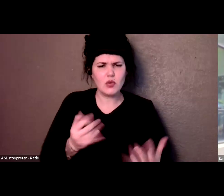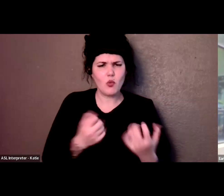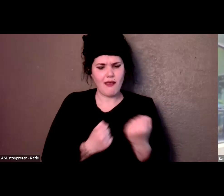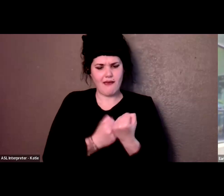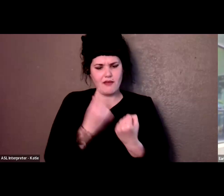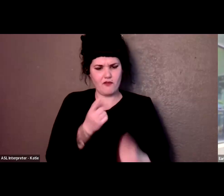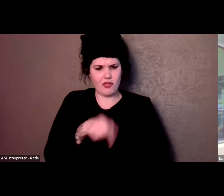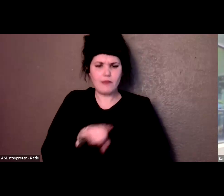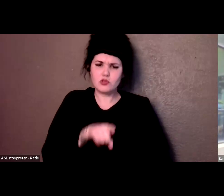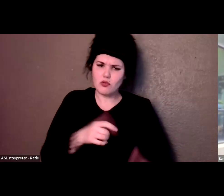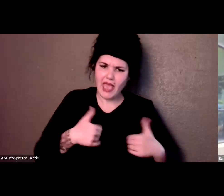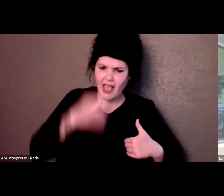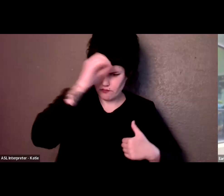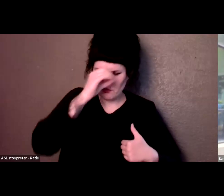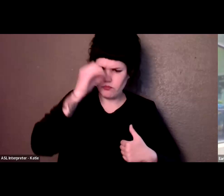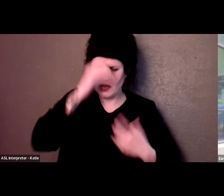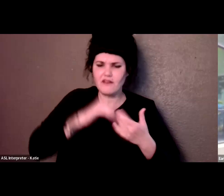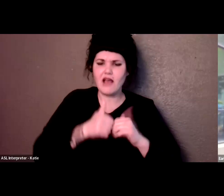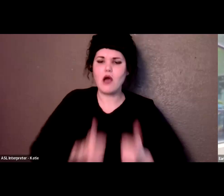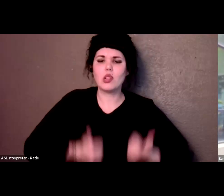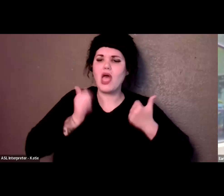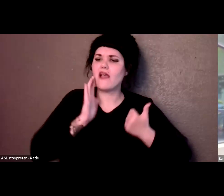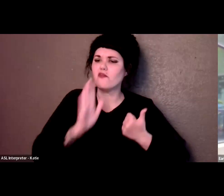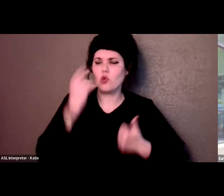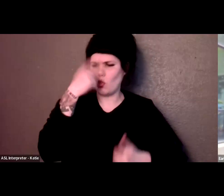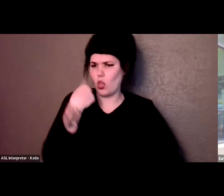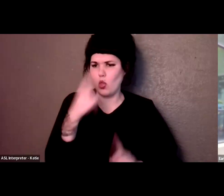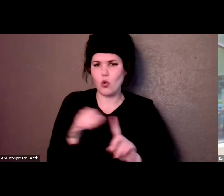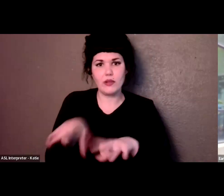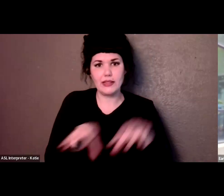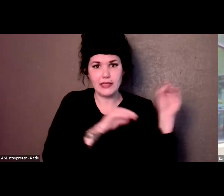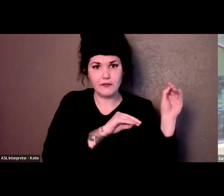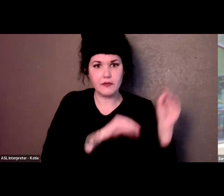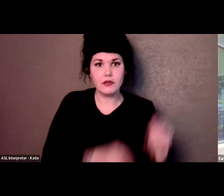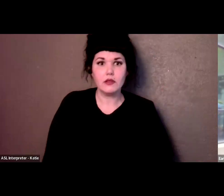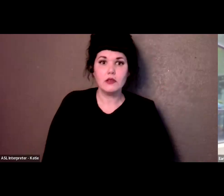unit. As someone who has spent a long period of time in a hospital before, you think when you